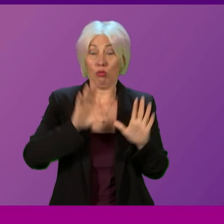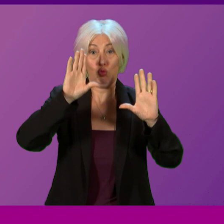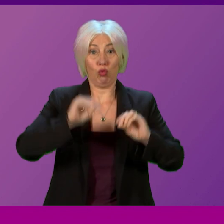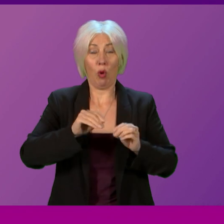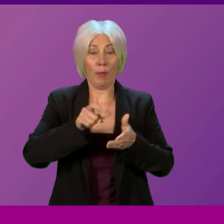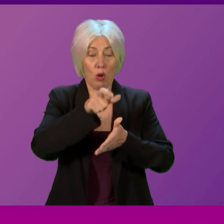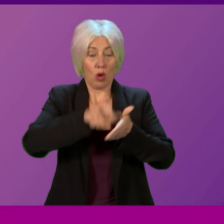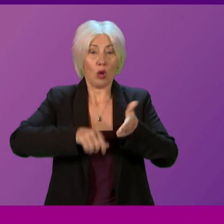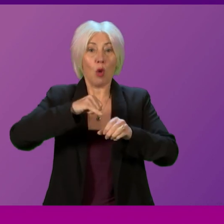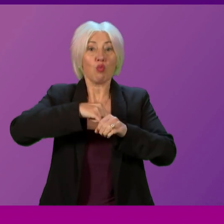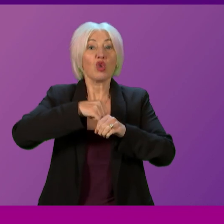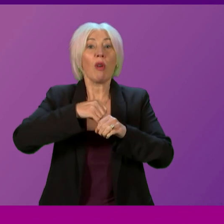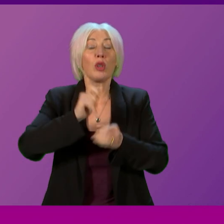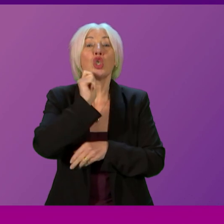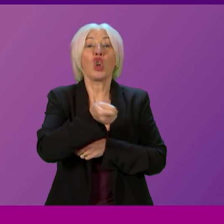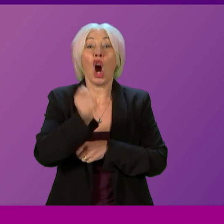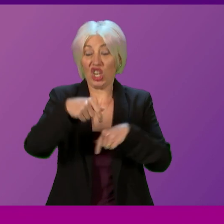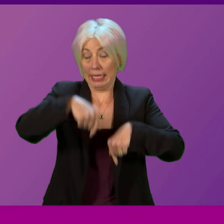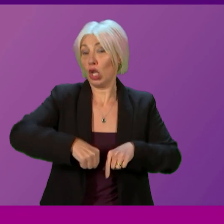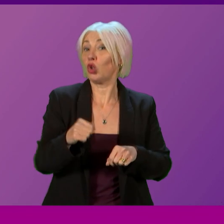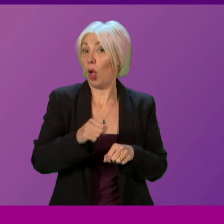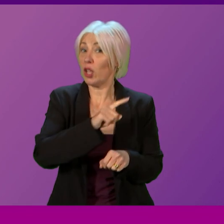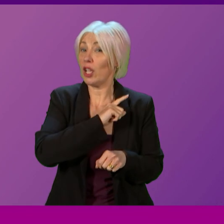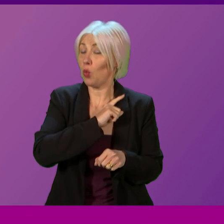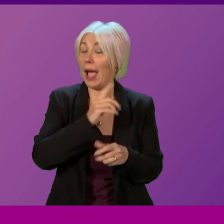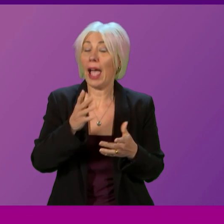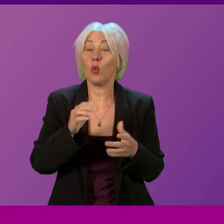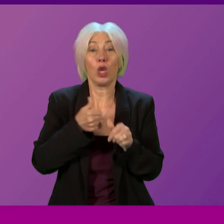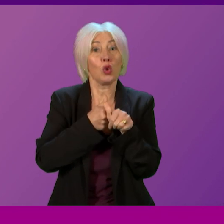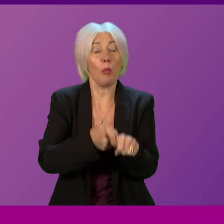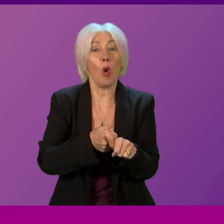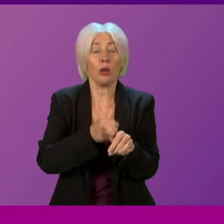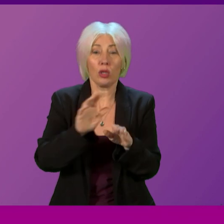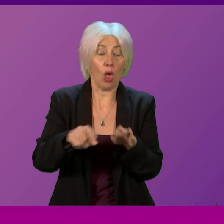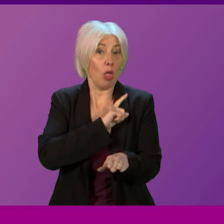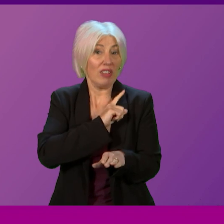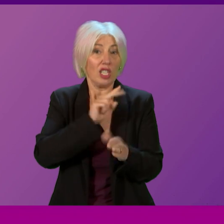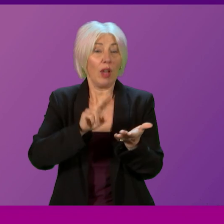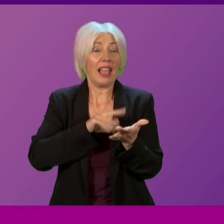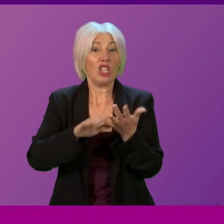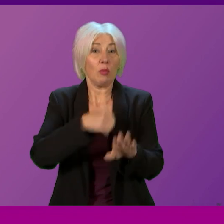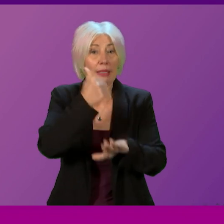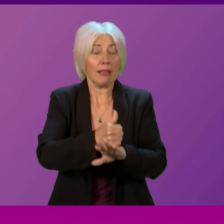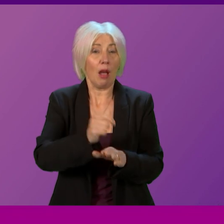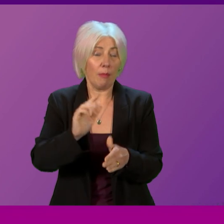We did that, because we support the founding principles of the NHS, and we always will.